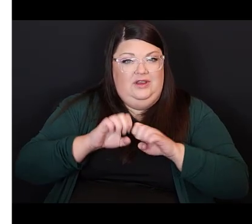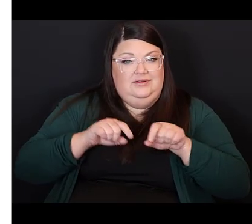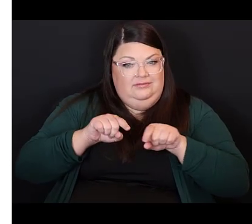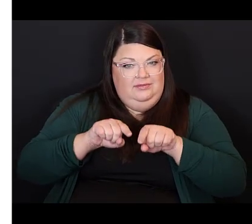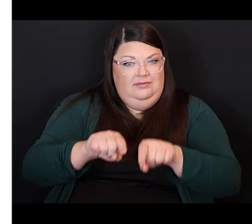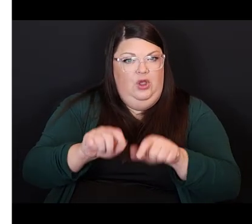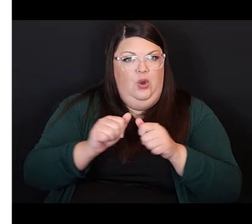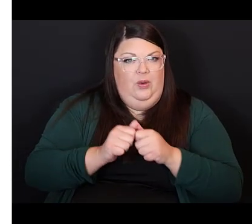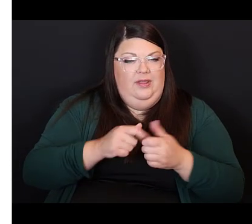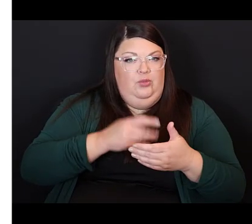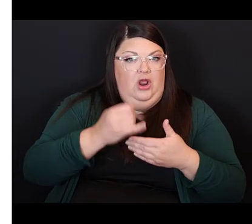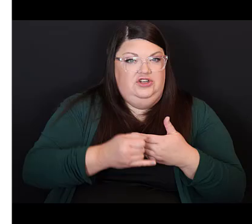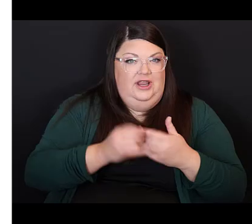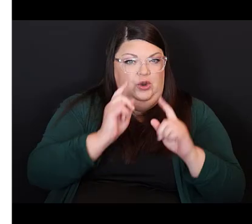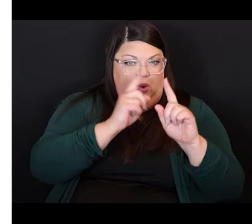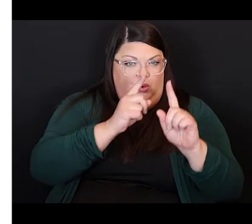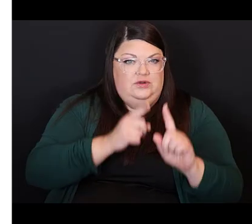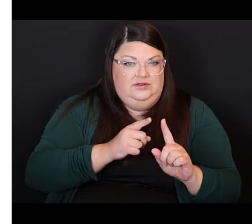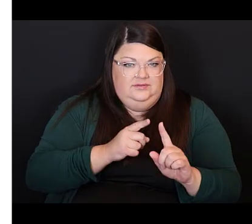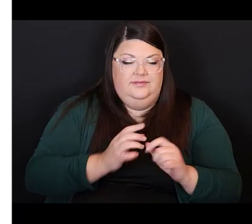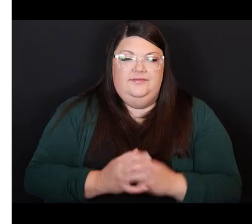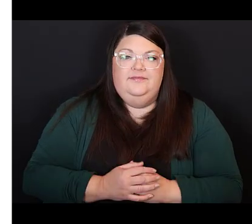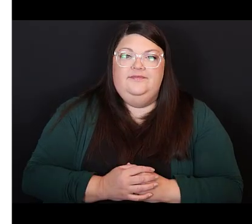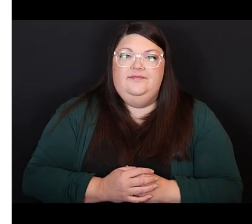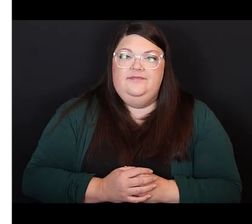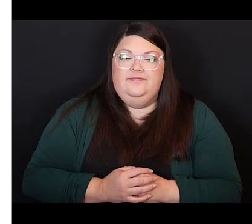alignment with project goals.